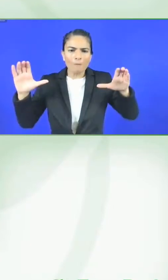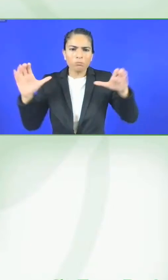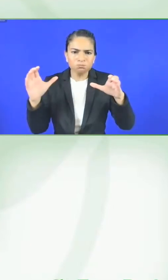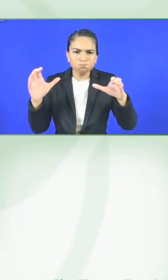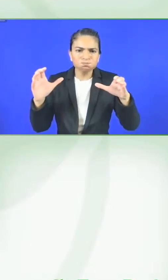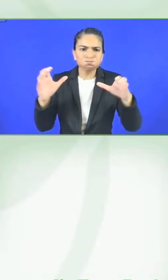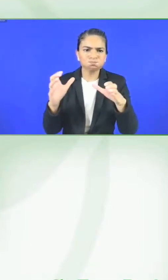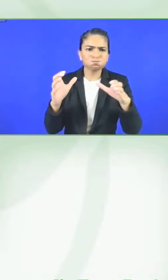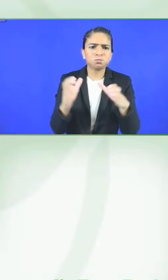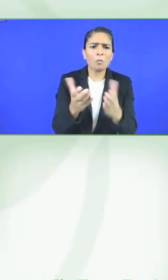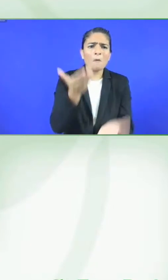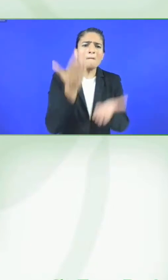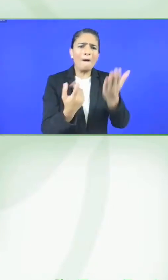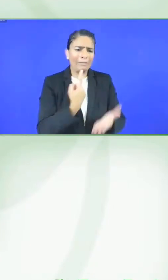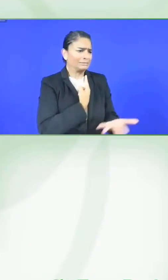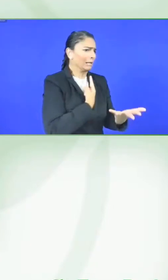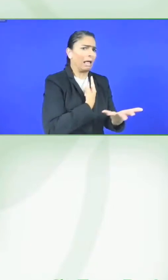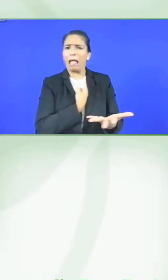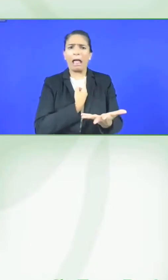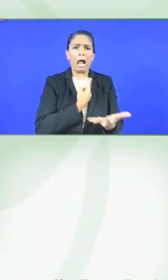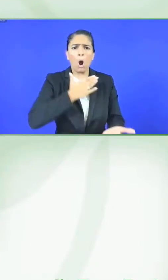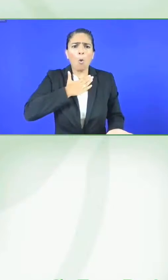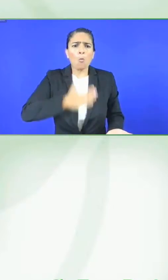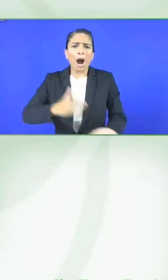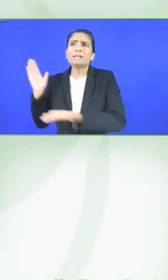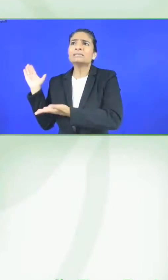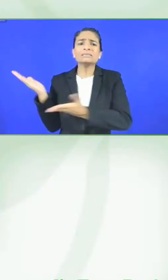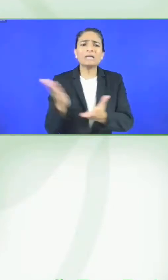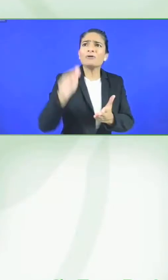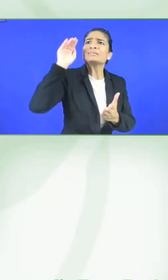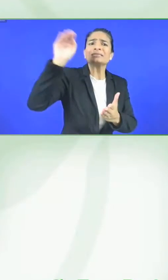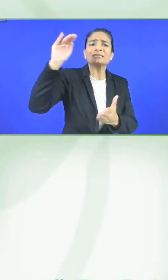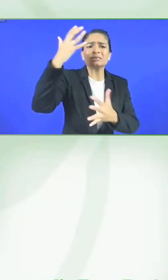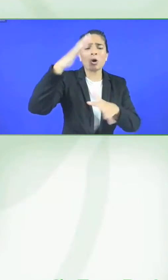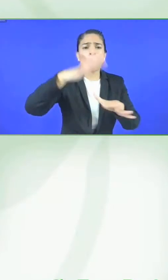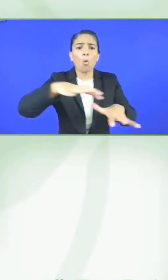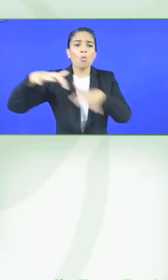For example, Estonia heavily uses digital signatures.